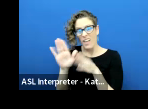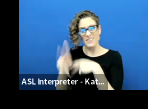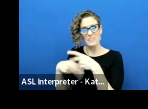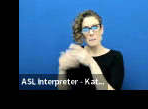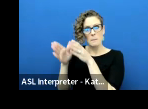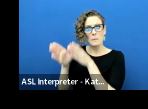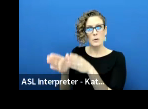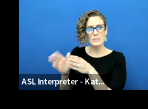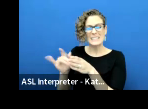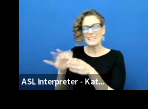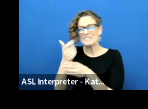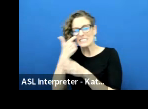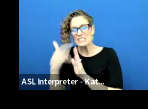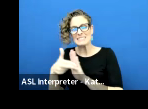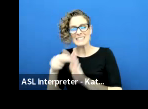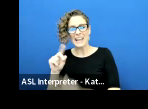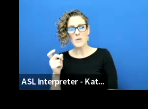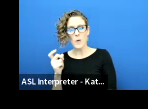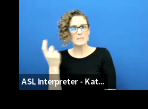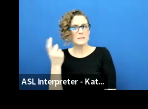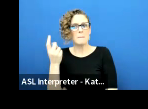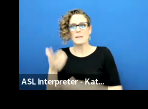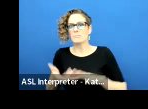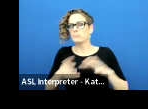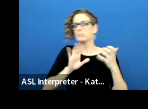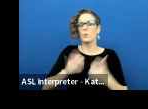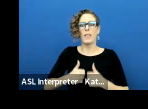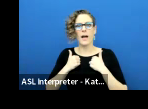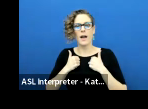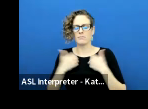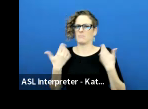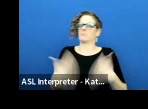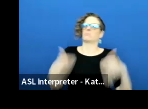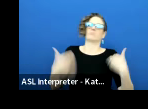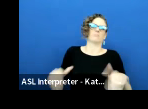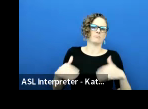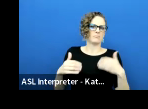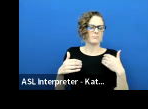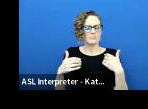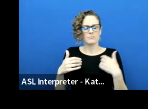you're brand new to this condition is is you know a huge step forward and it just really uh changes